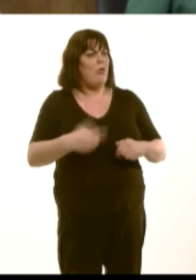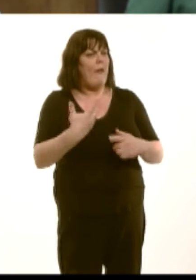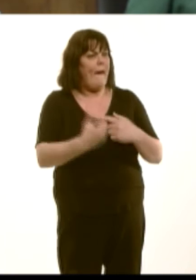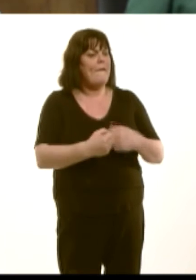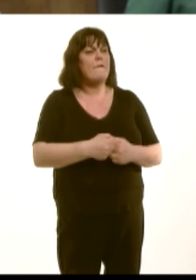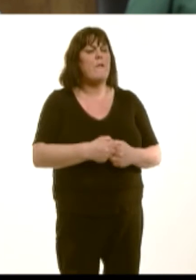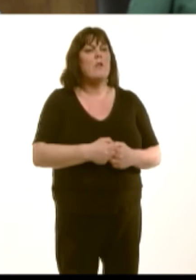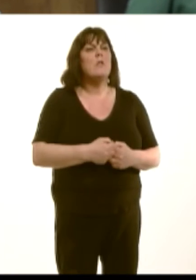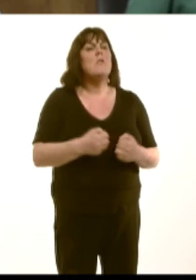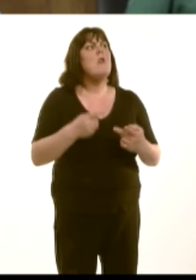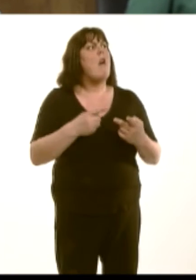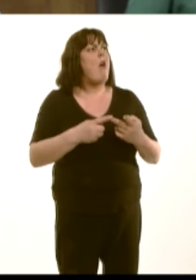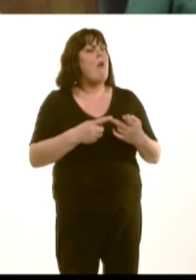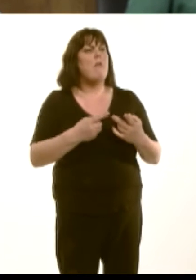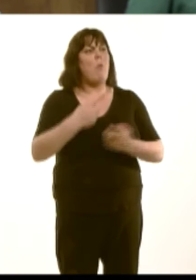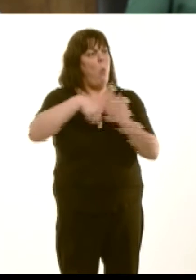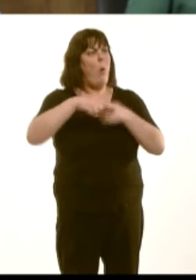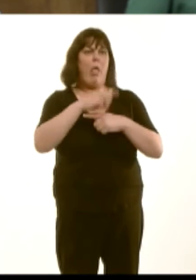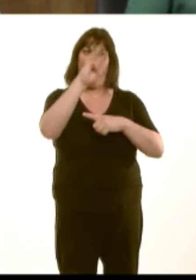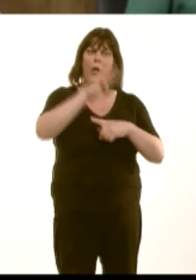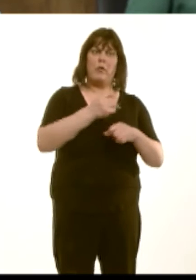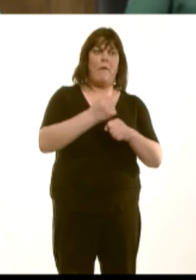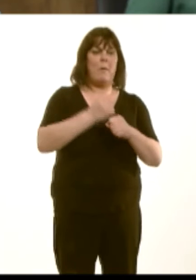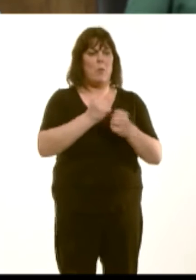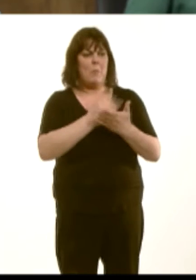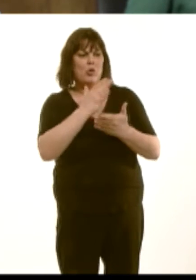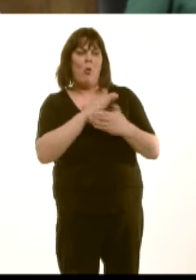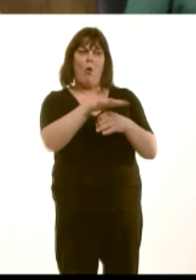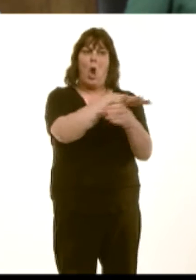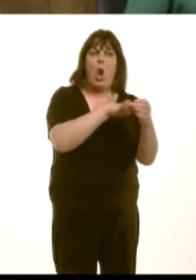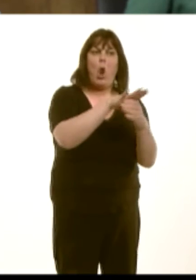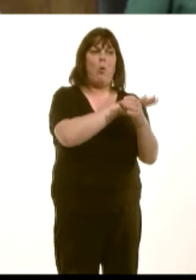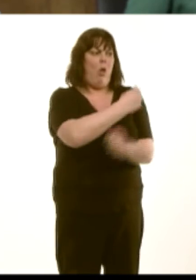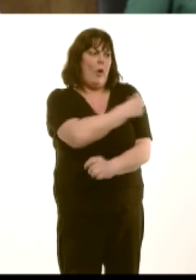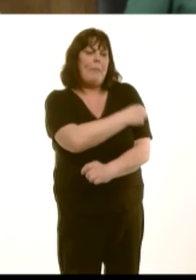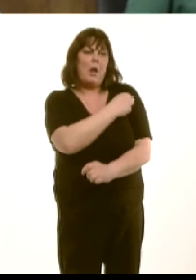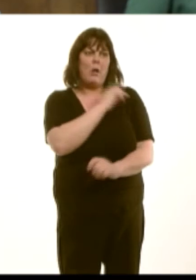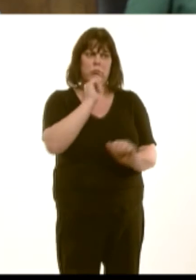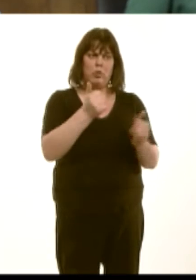We have ensured, for example, that our district general hospitals are providing the services that we think they should.